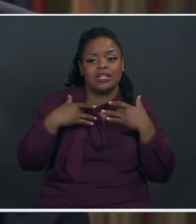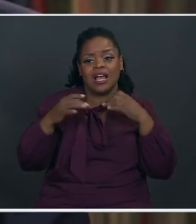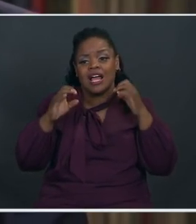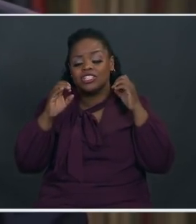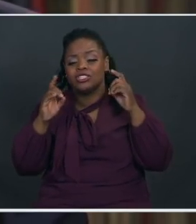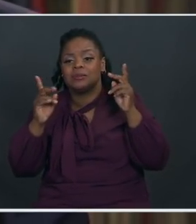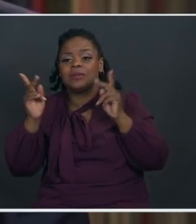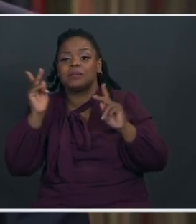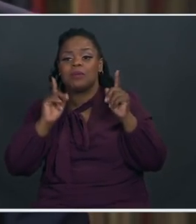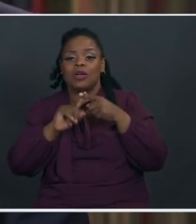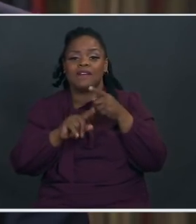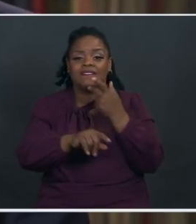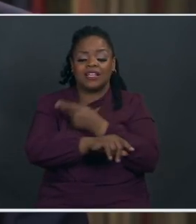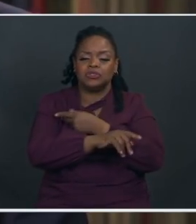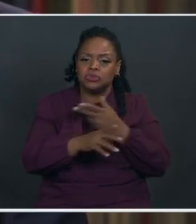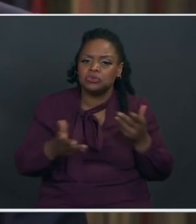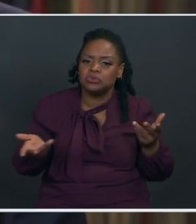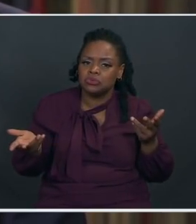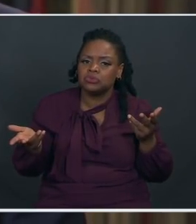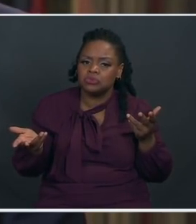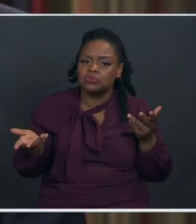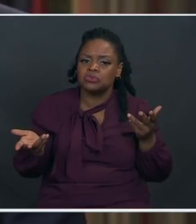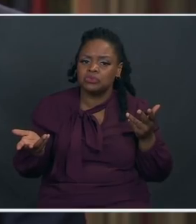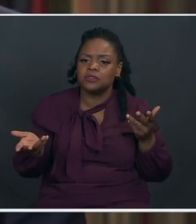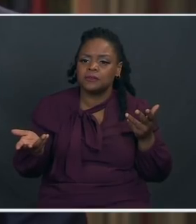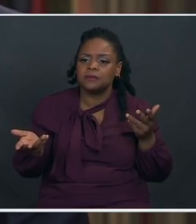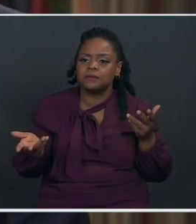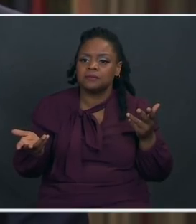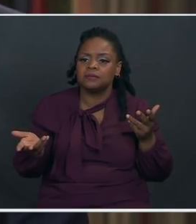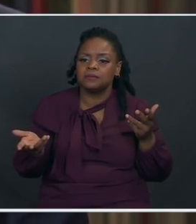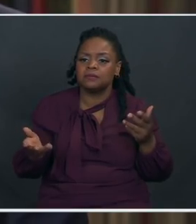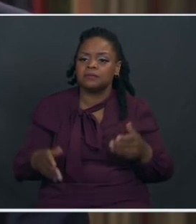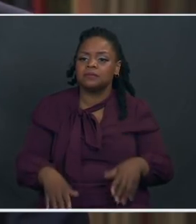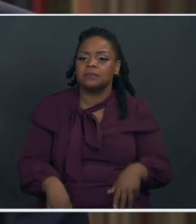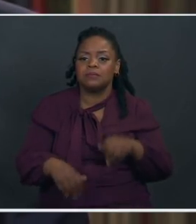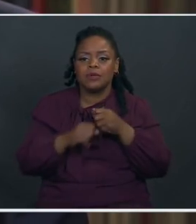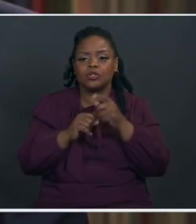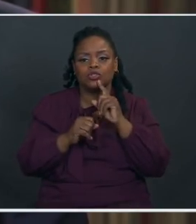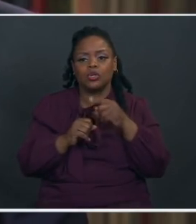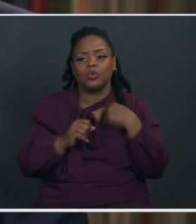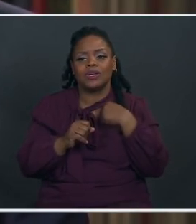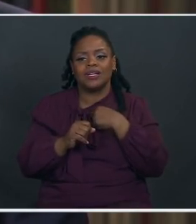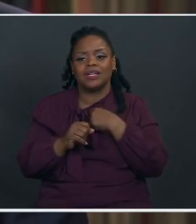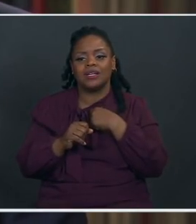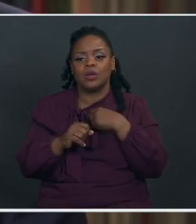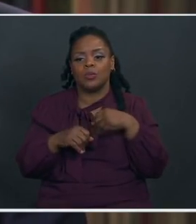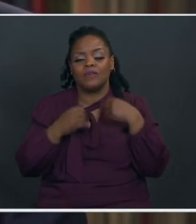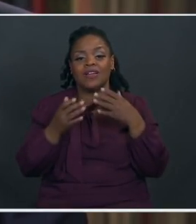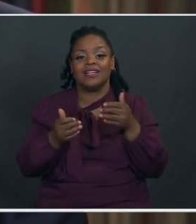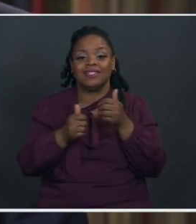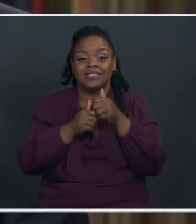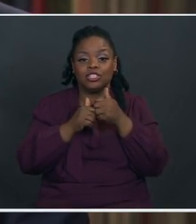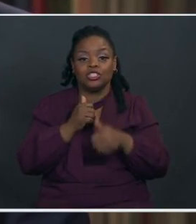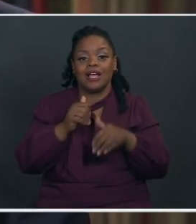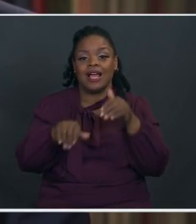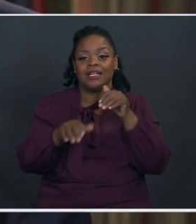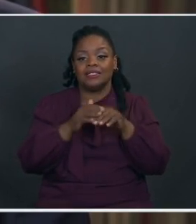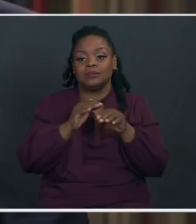including making sure that to our earlier points, we are getting every community access to vaccinations. So, there is a huge process